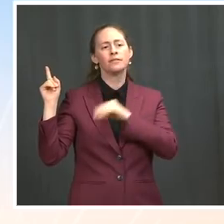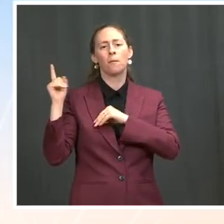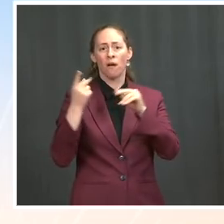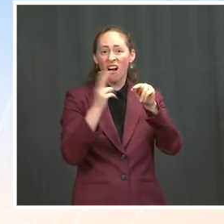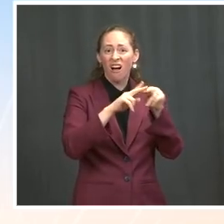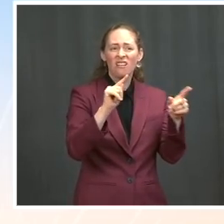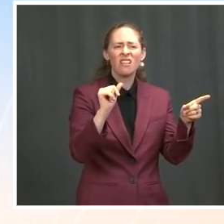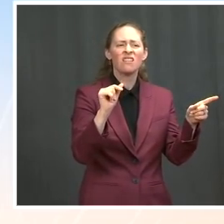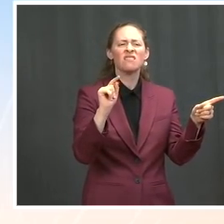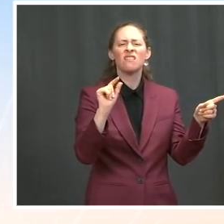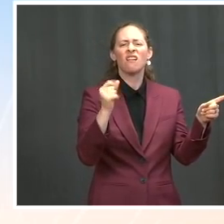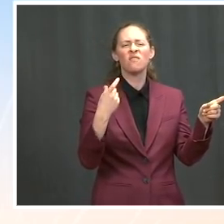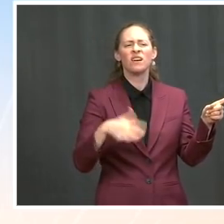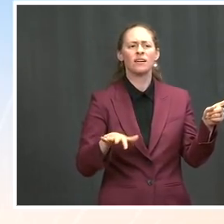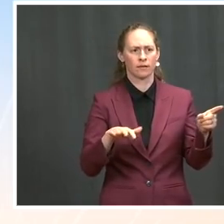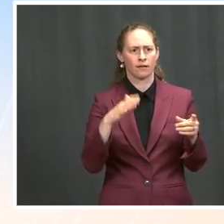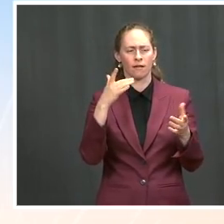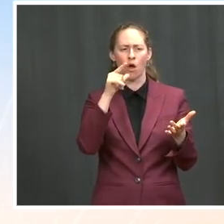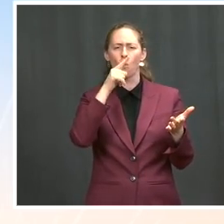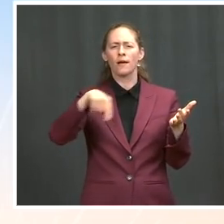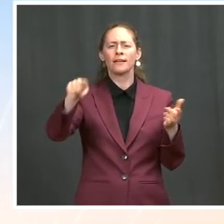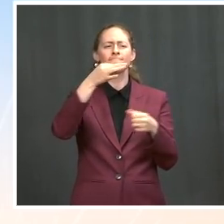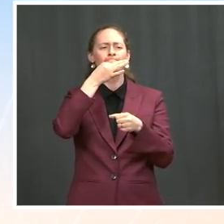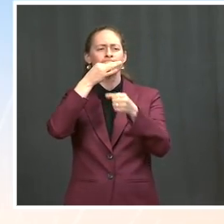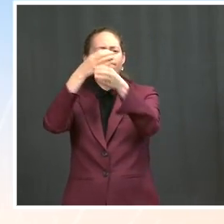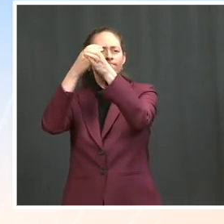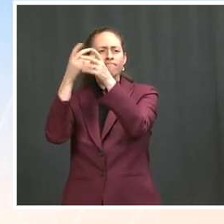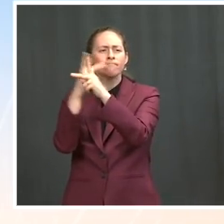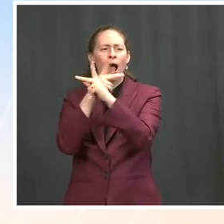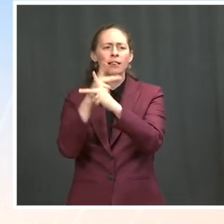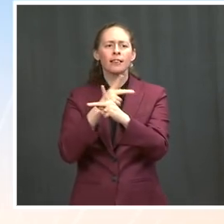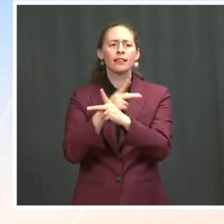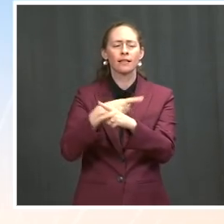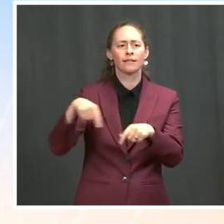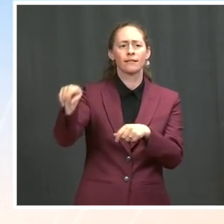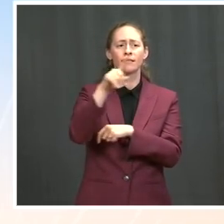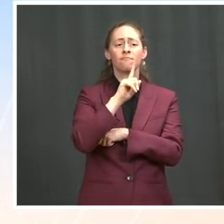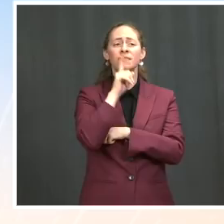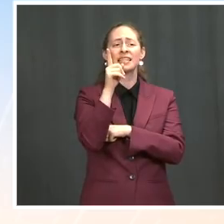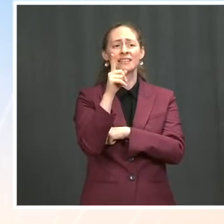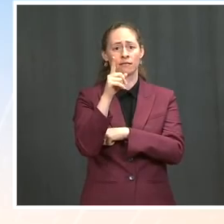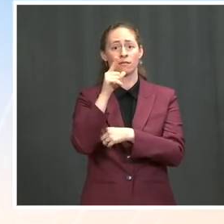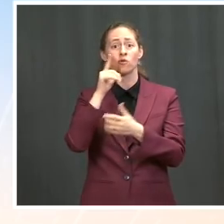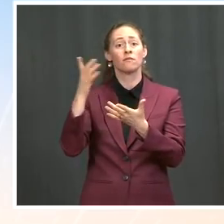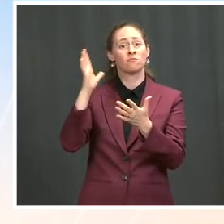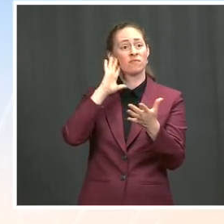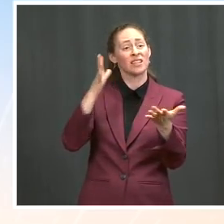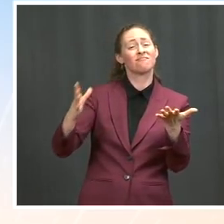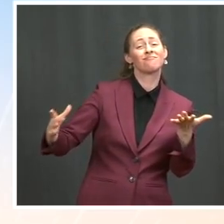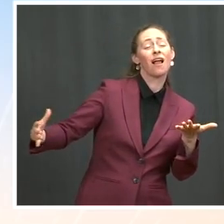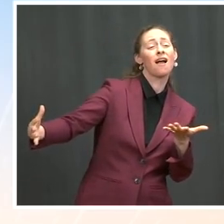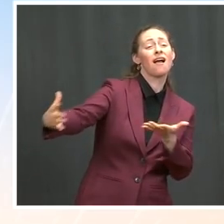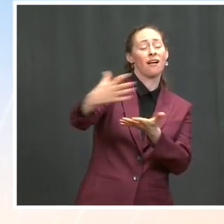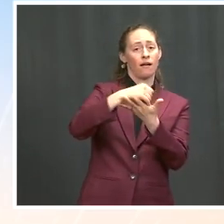That only raises $40 billion, which is a fraction of what this proposal would cost. The President has proposed a range of ways